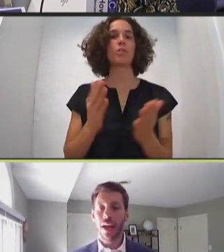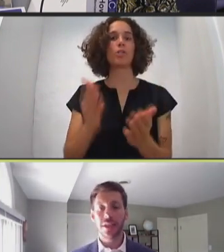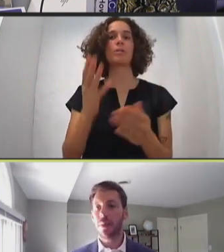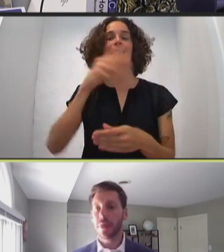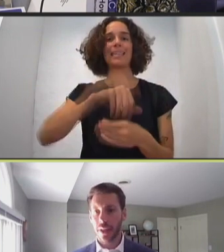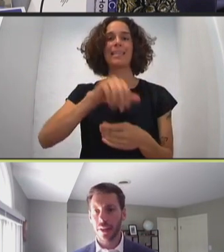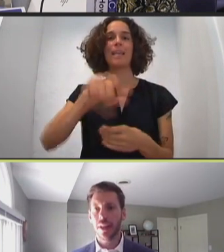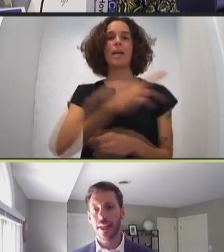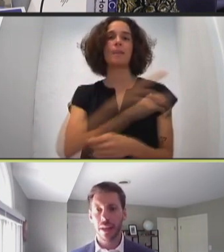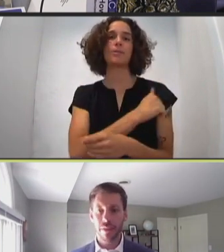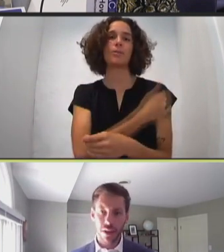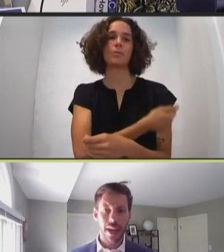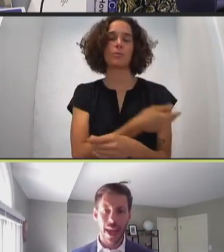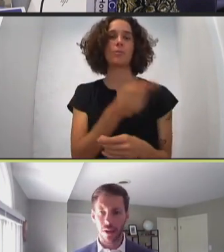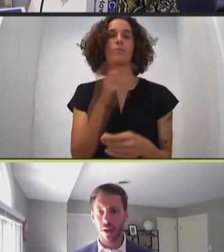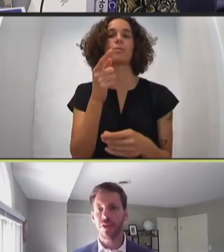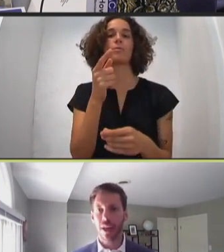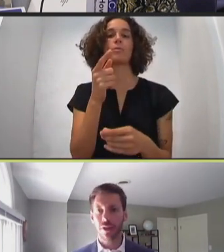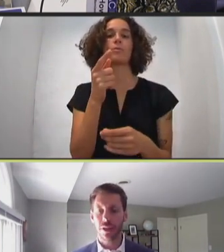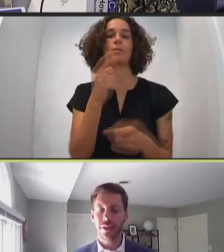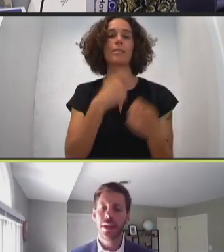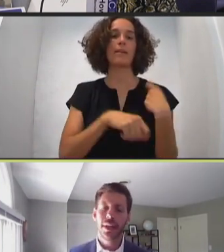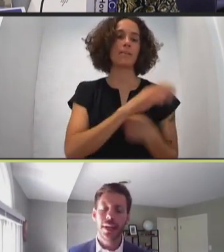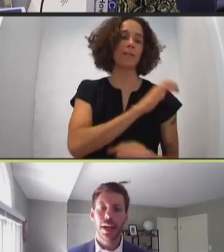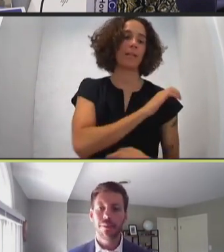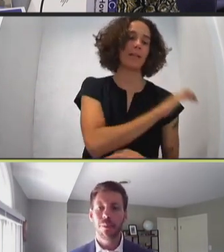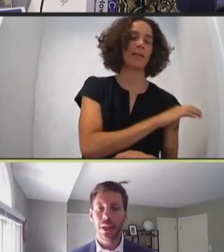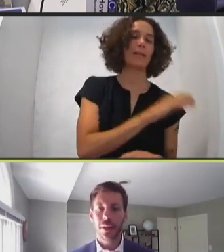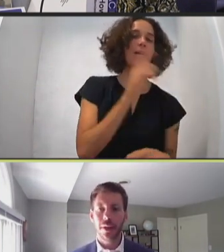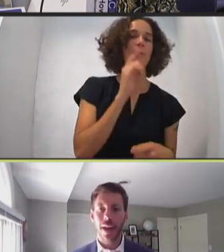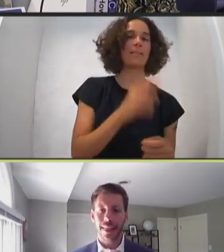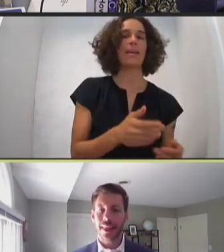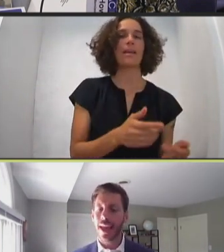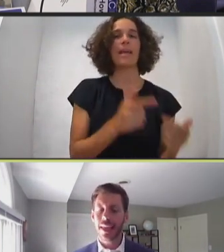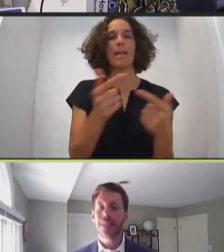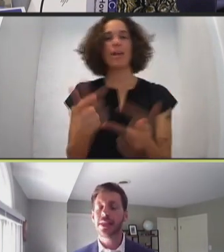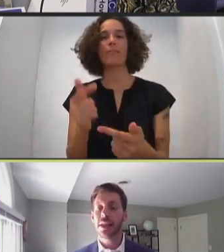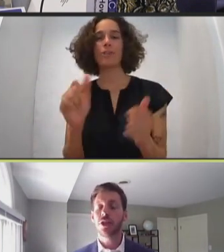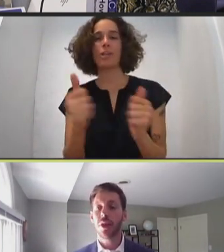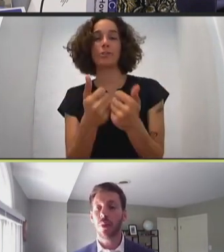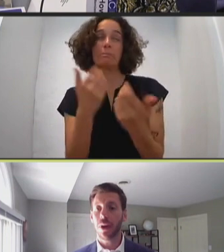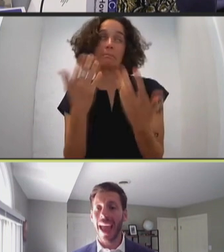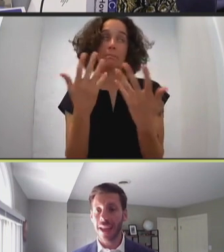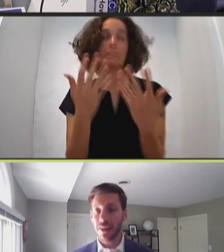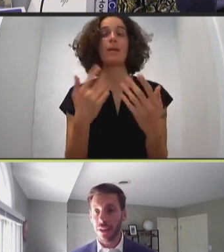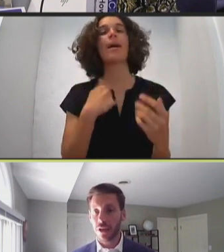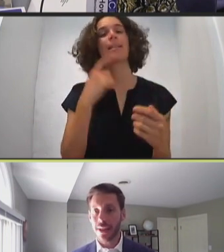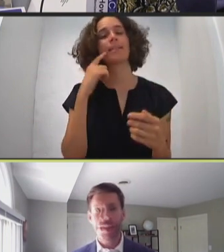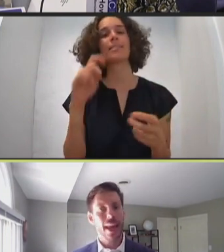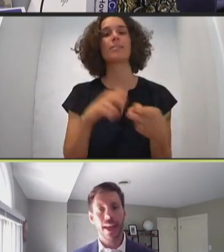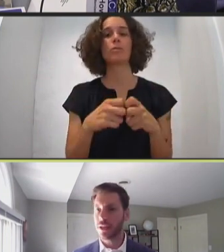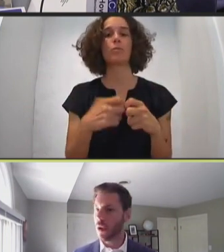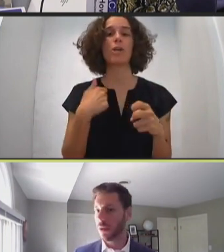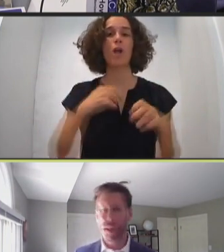as opposed to in the clinic, given the handoff challenges. But I think this is an issue that we are actively addressing, and it's going to be